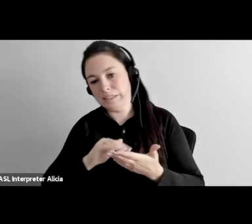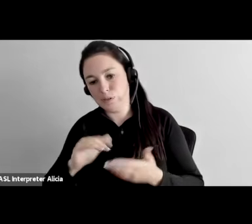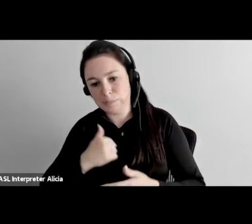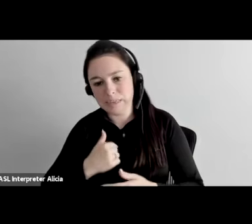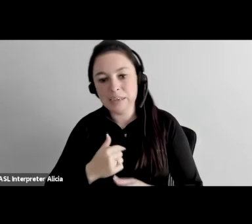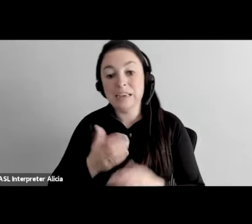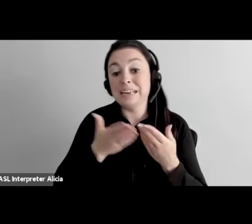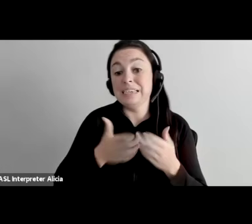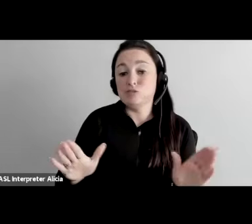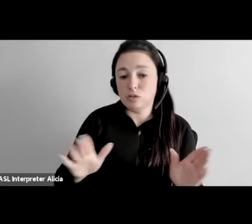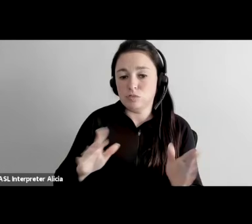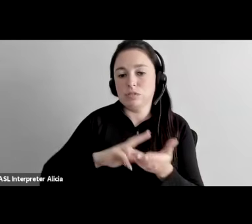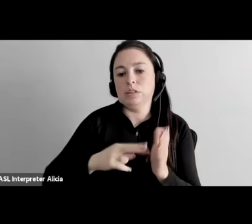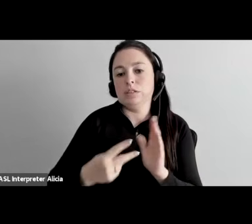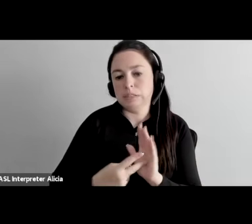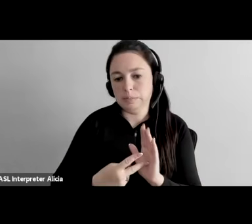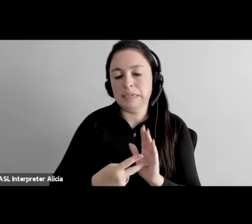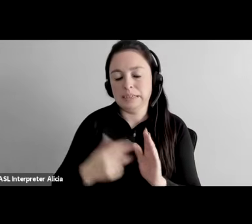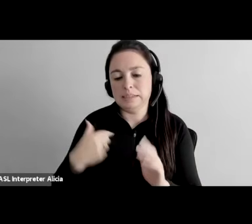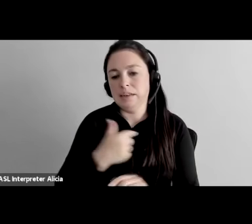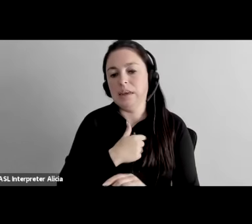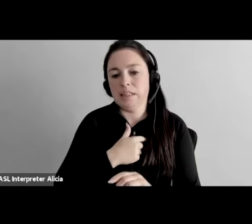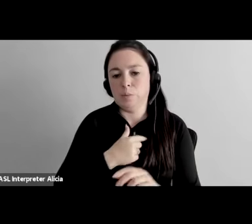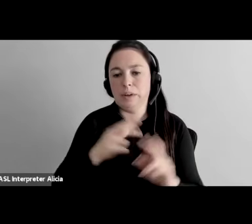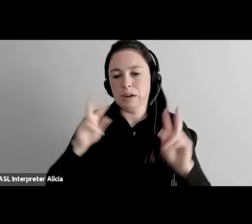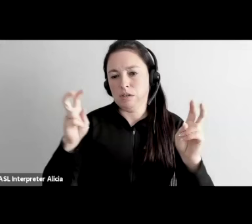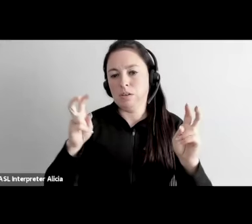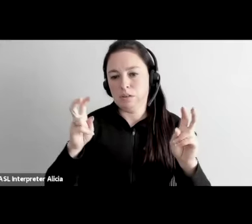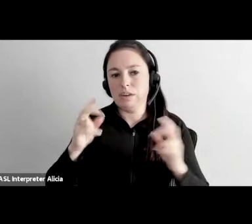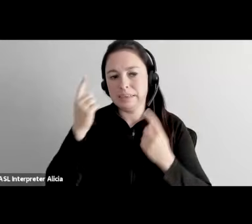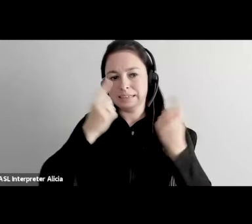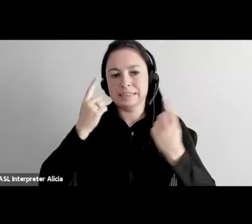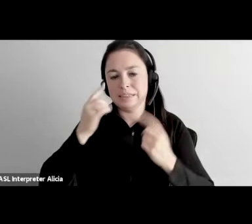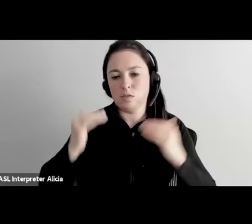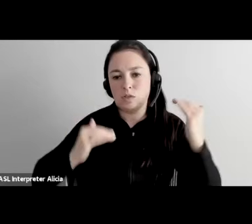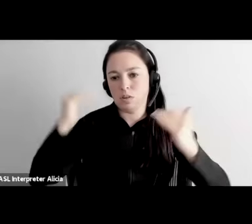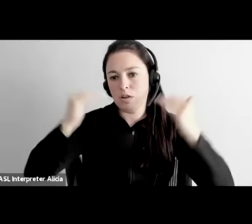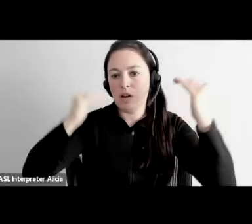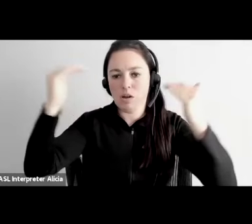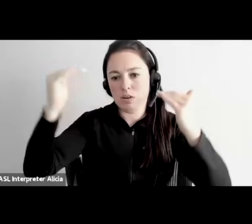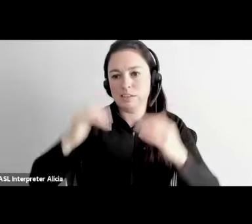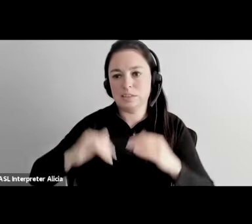we are at adult height at or below 410.